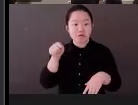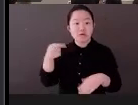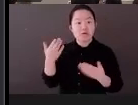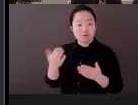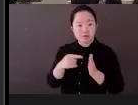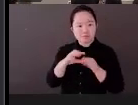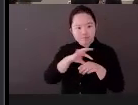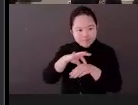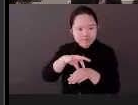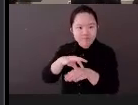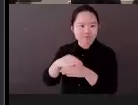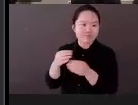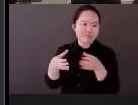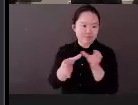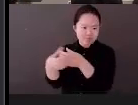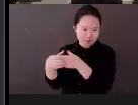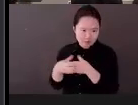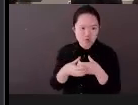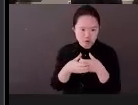what kind of different issues there are.